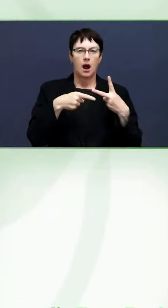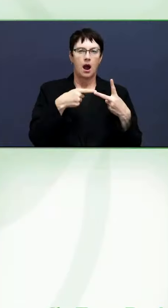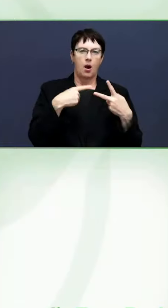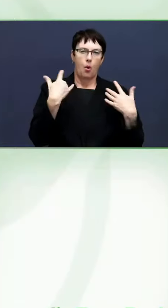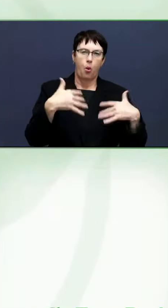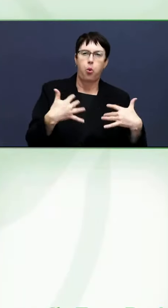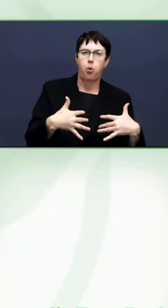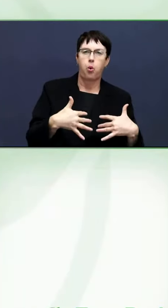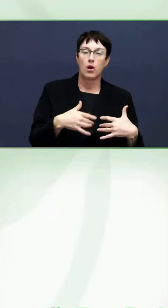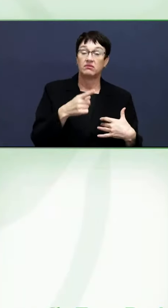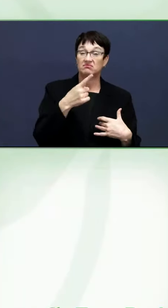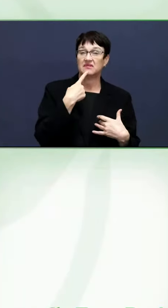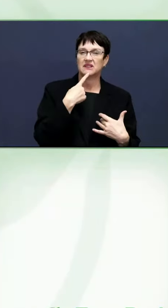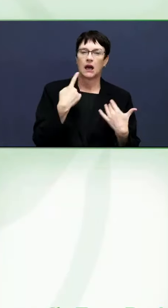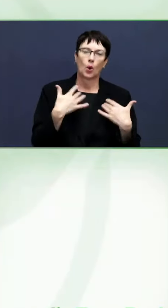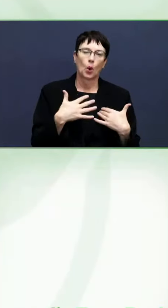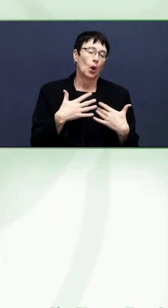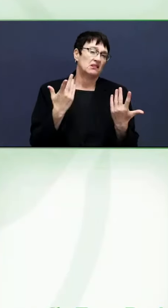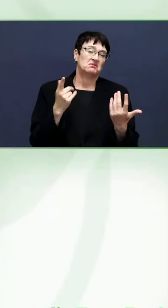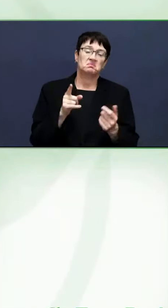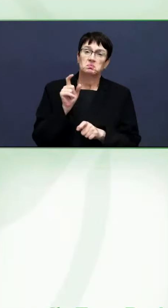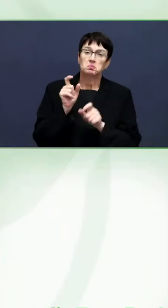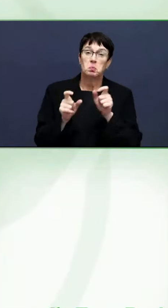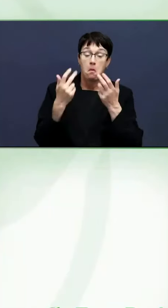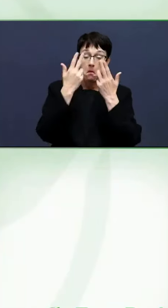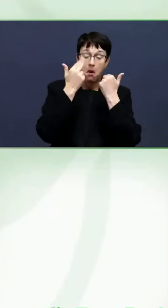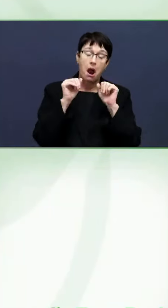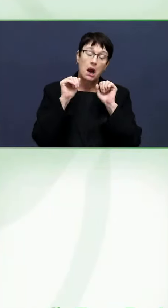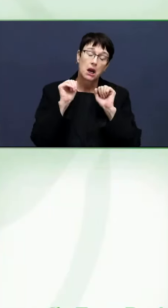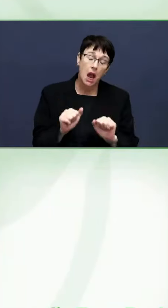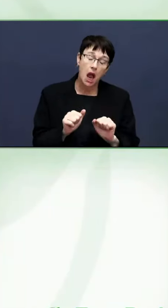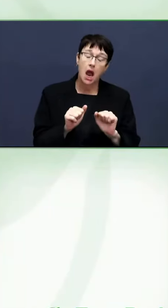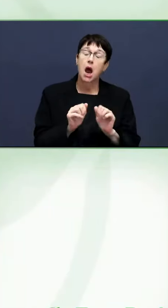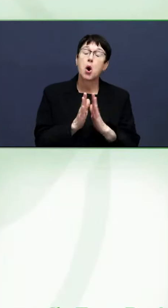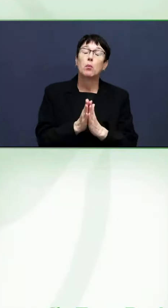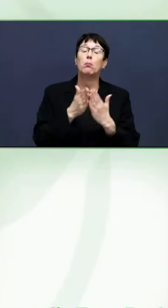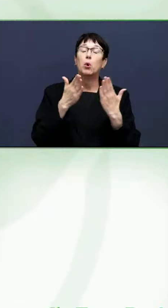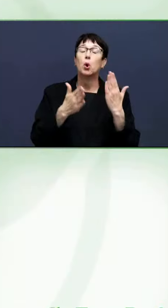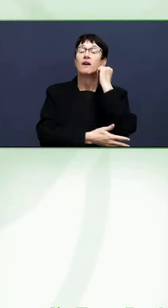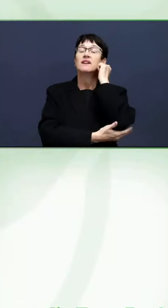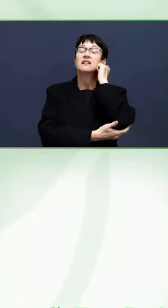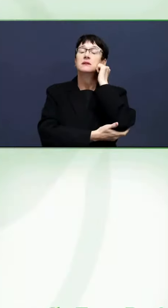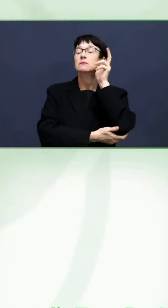They can even listen to pictures with these generative AI new technologies. It's amazing, just amazing.